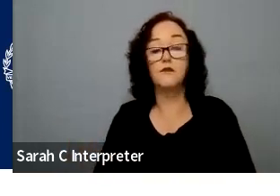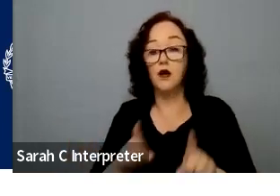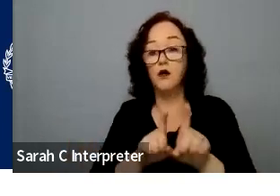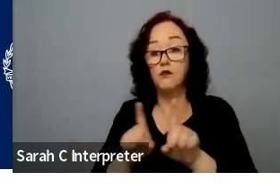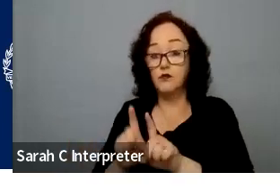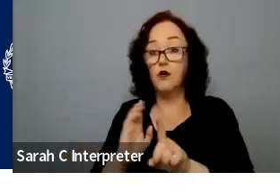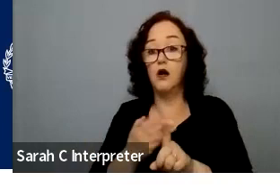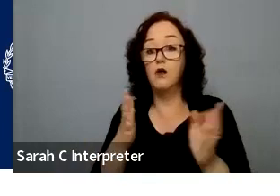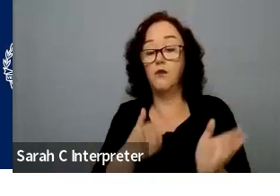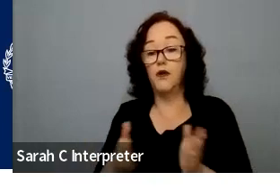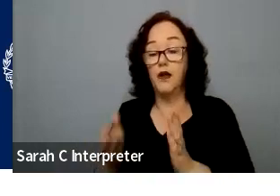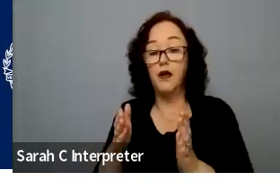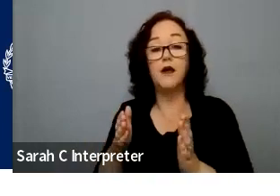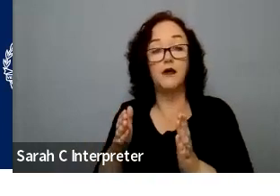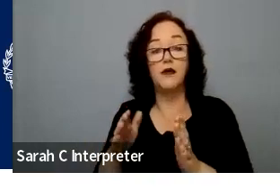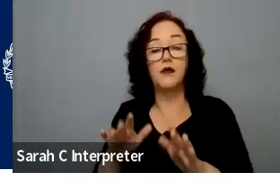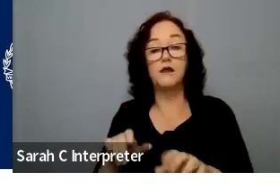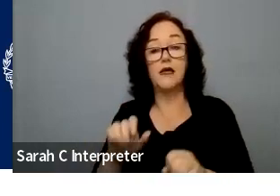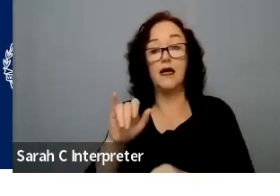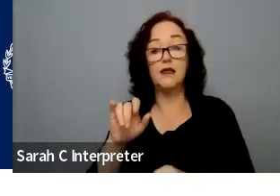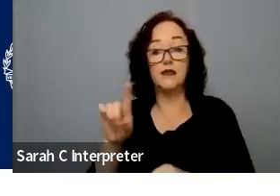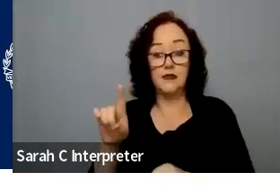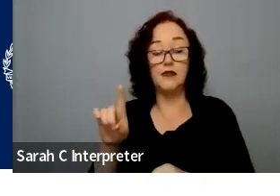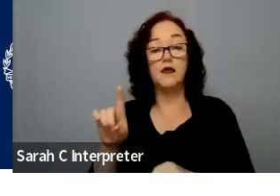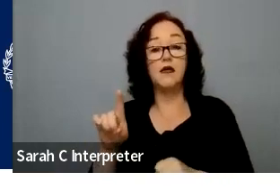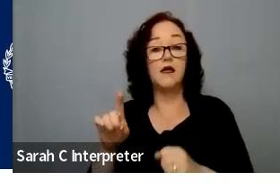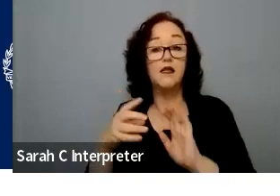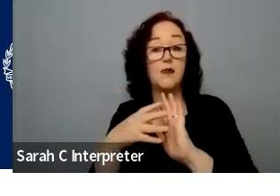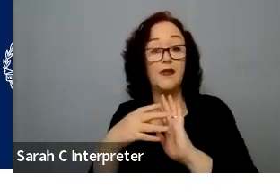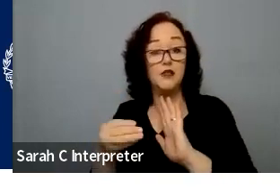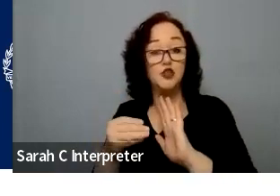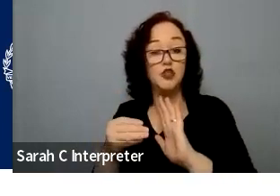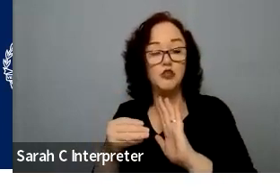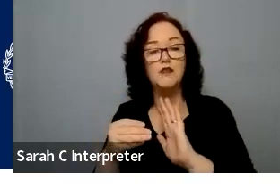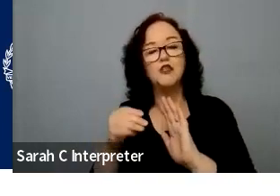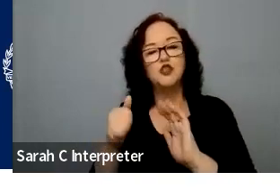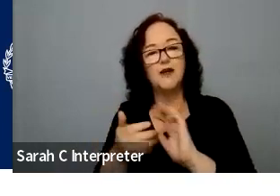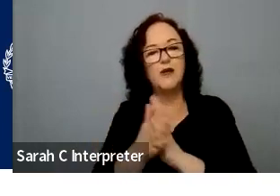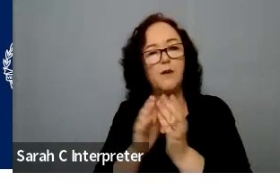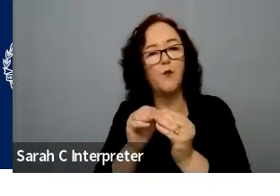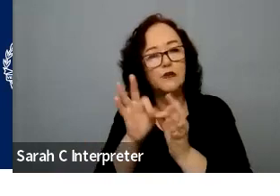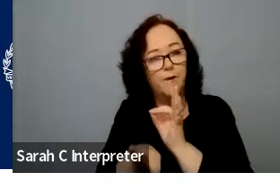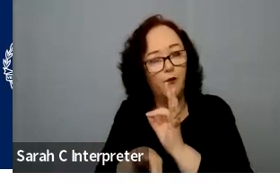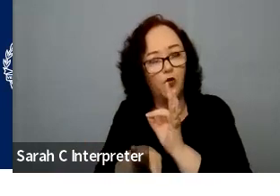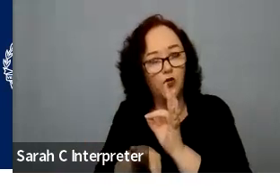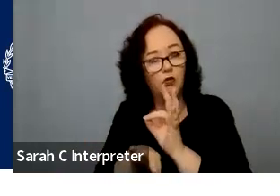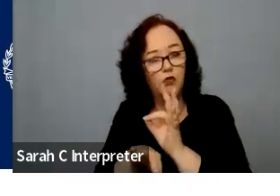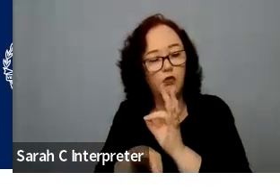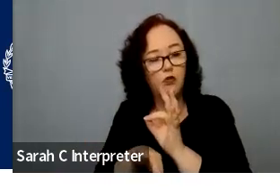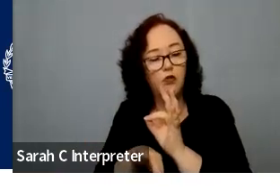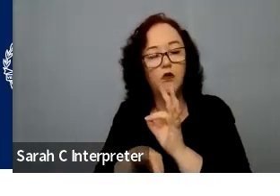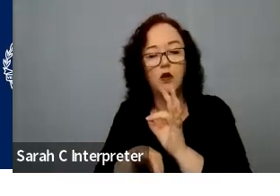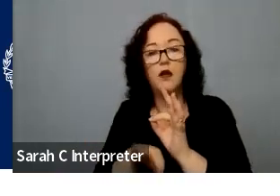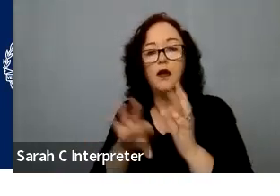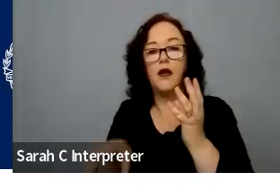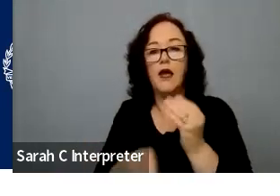take the IDD simulation once we revise it and simplify it to add to the NLN's ASD website we